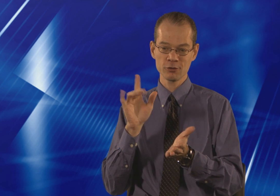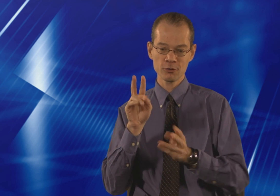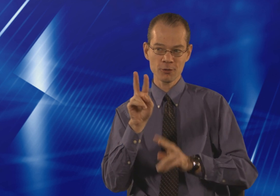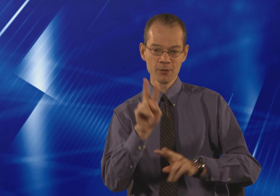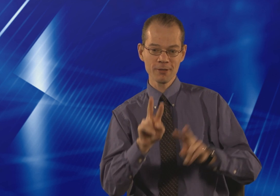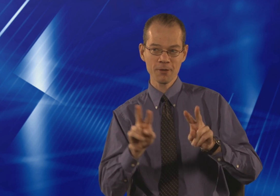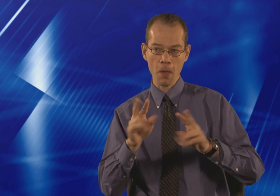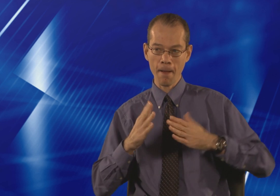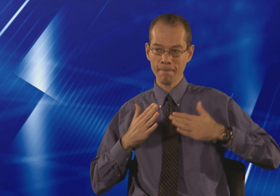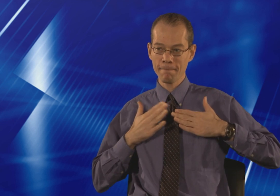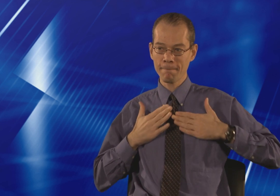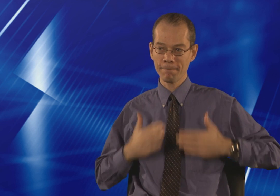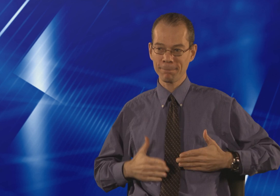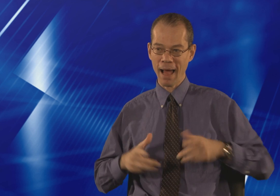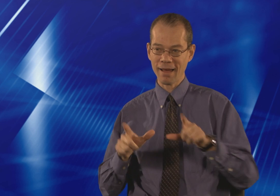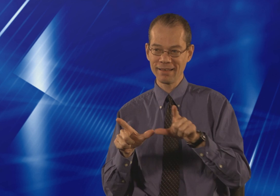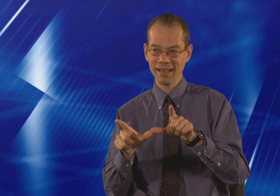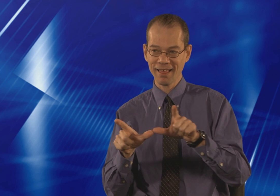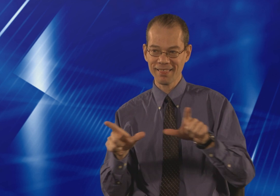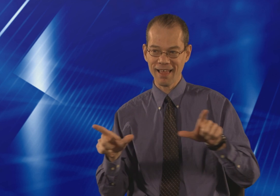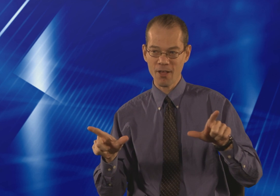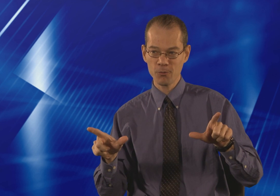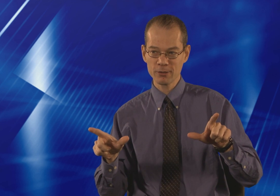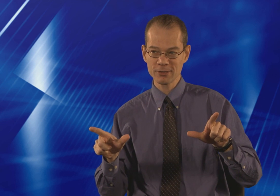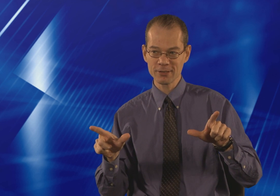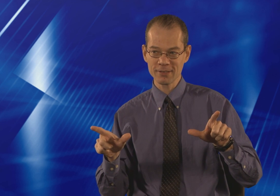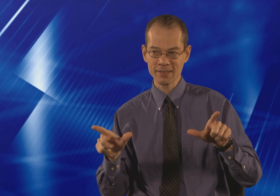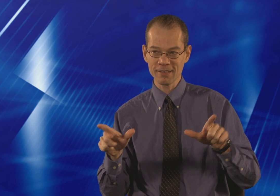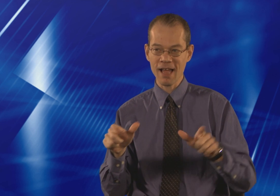I'm able to look at people's body language.